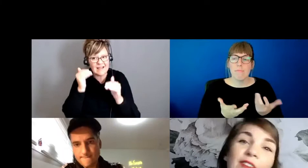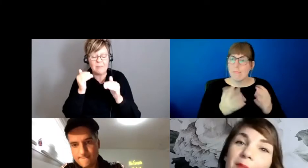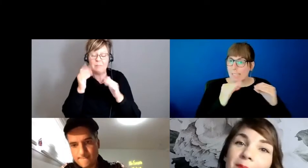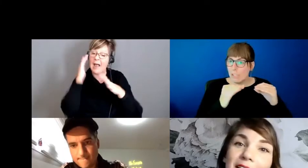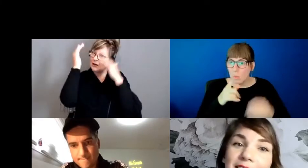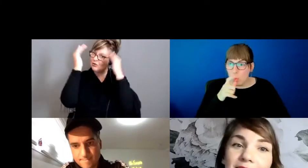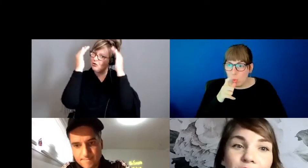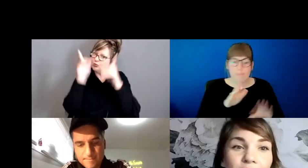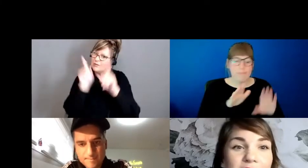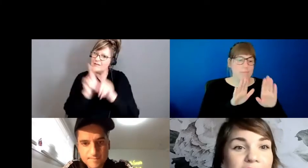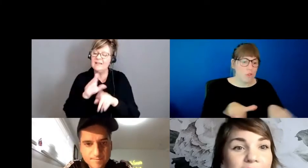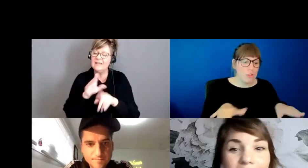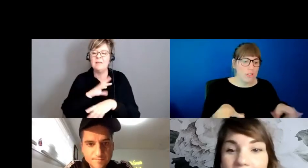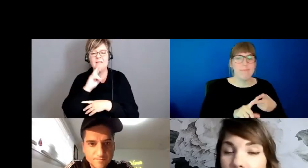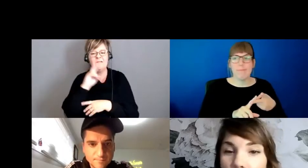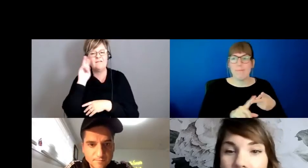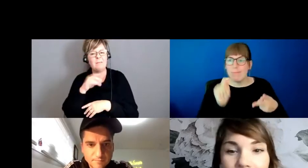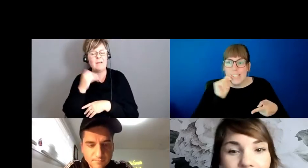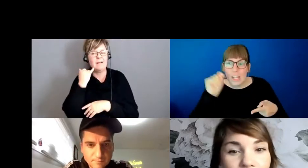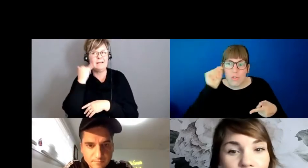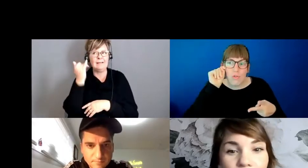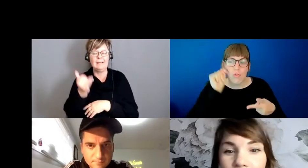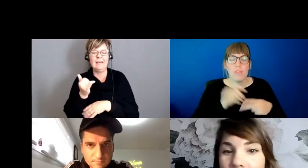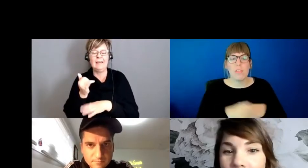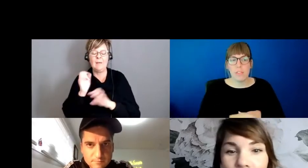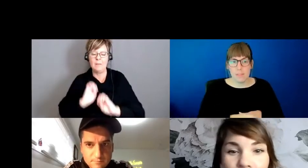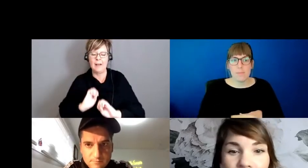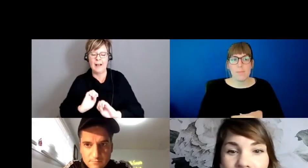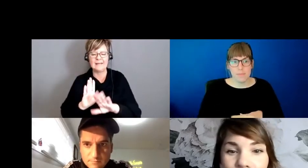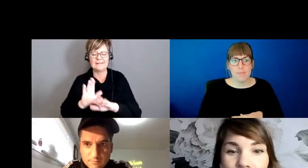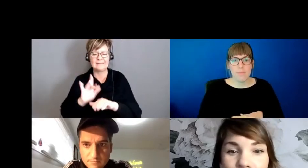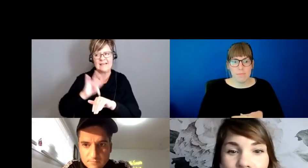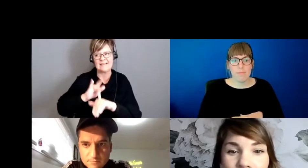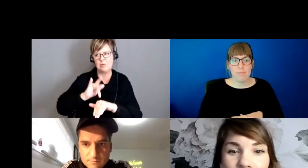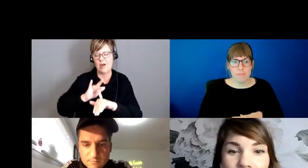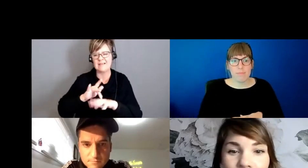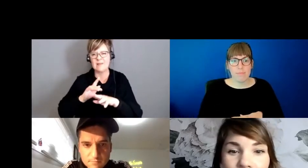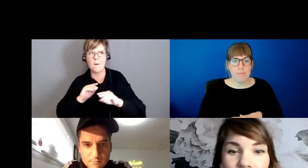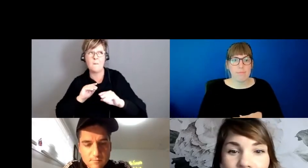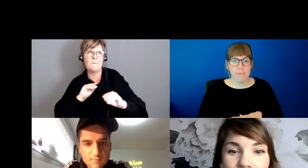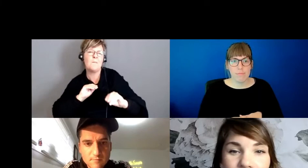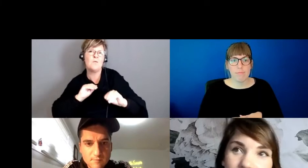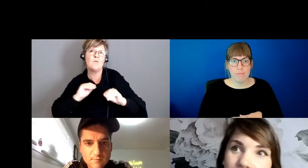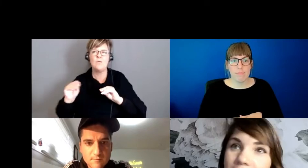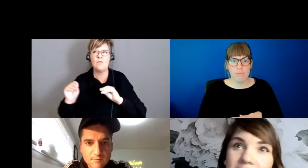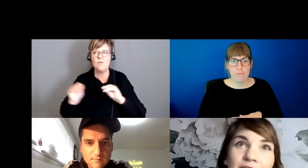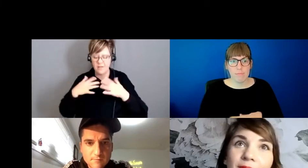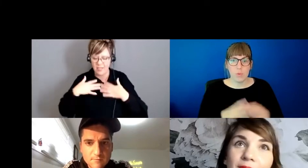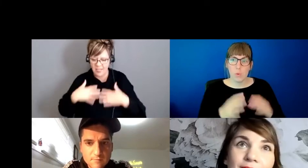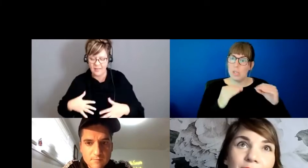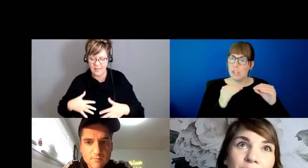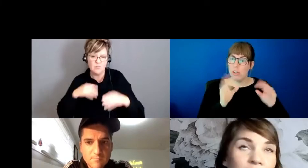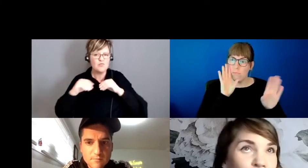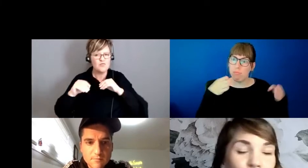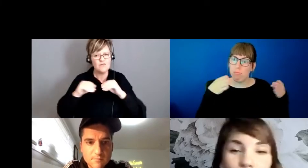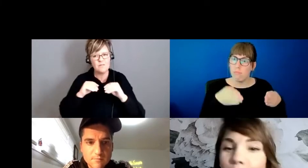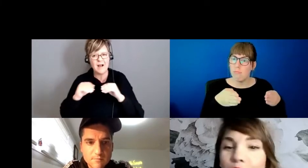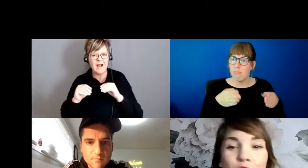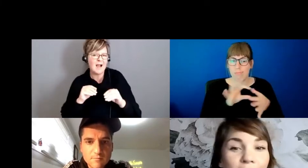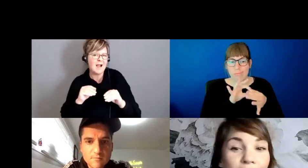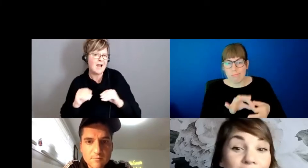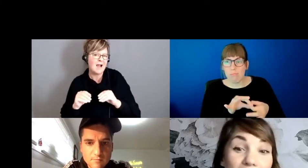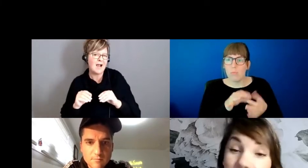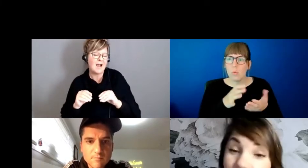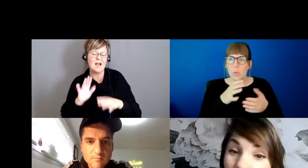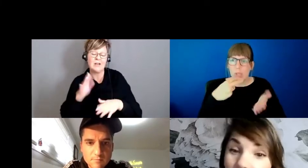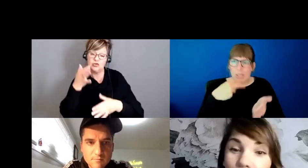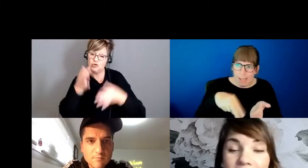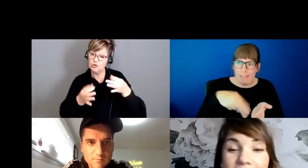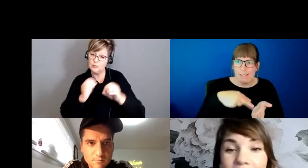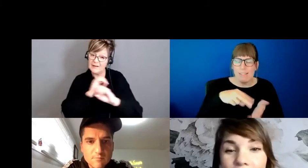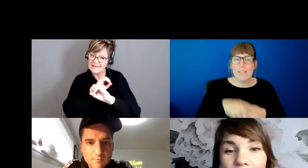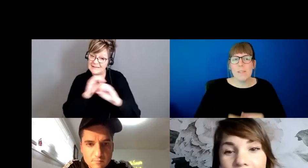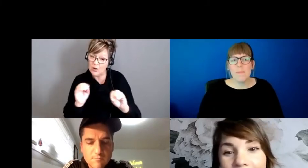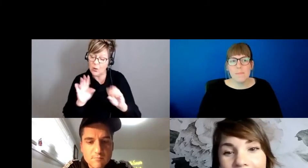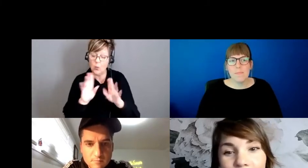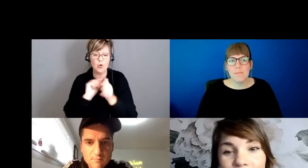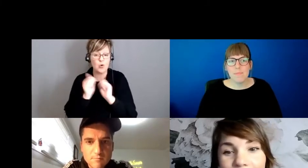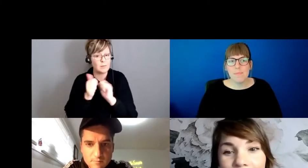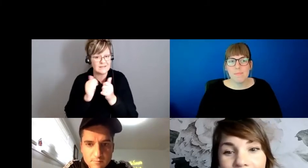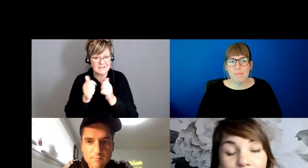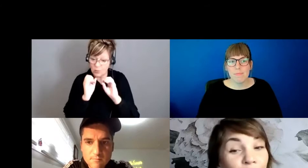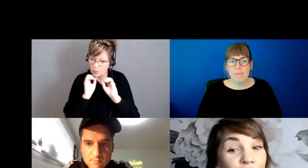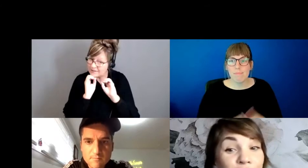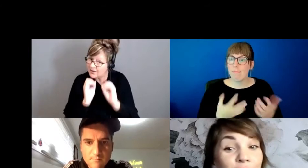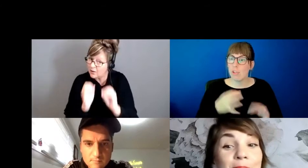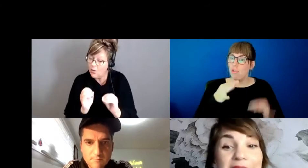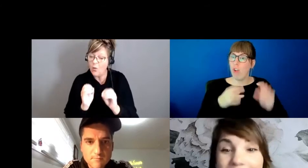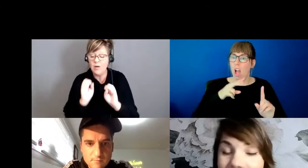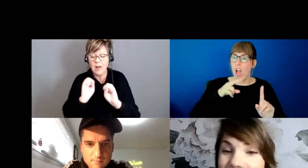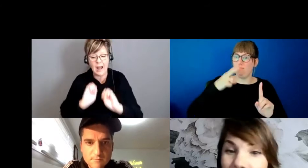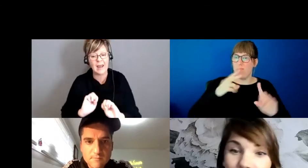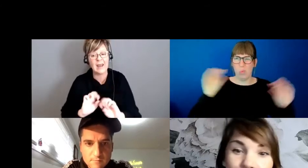TEACHING. THIS IS BASED ON EXPLORING DANCE. WE DON'T JUDGE. THERE IS NO COMPETITION. AND